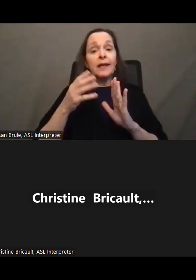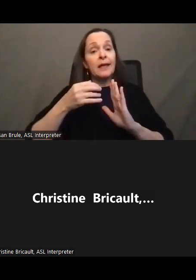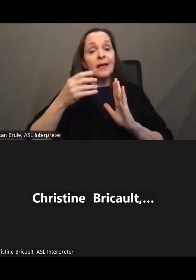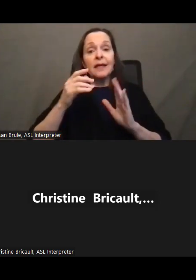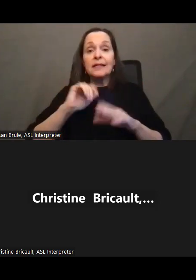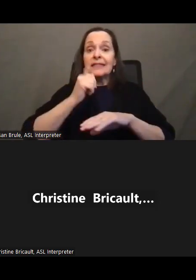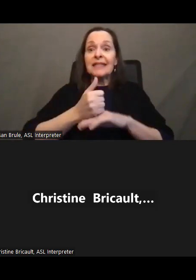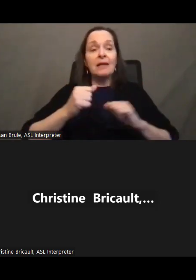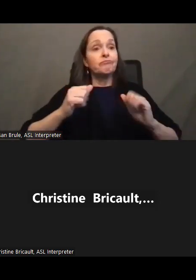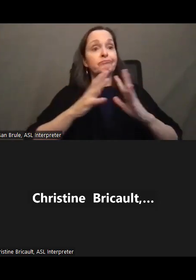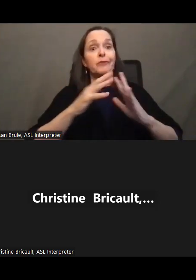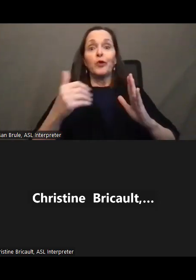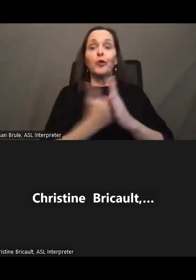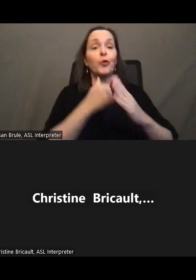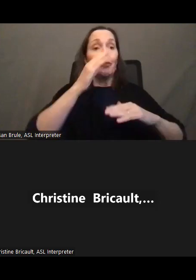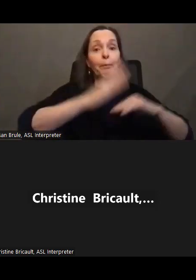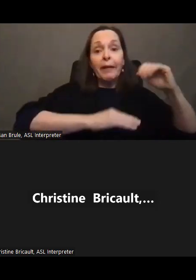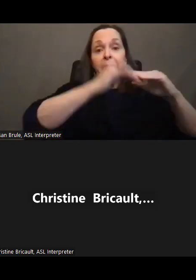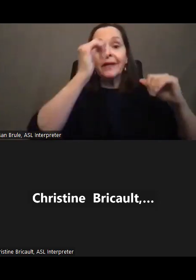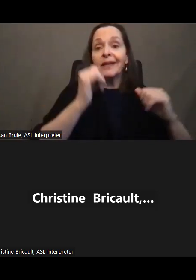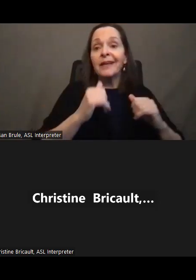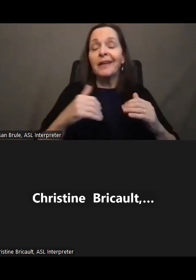in those conversations so that people